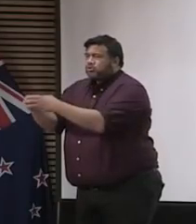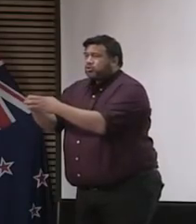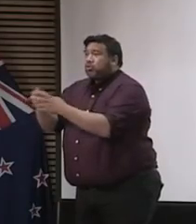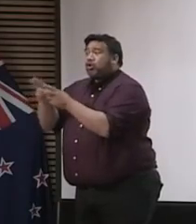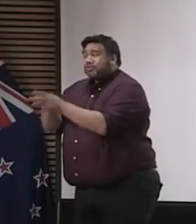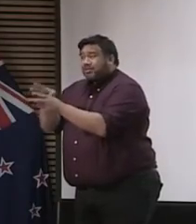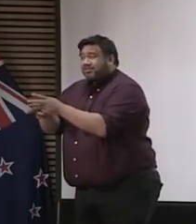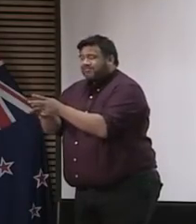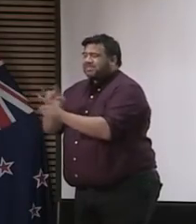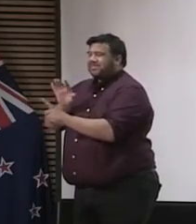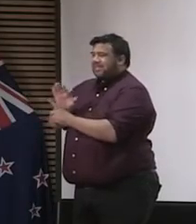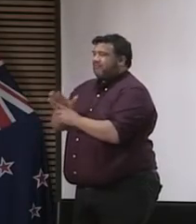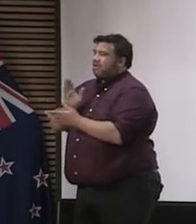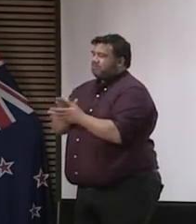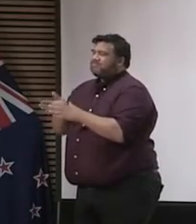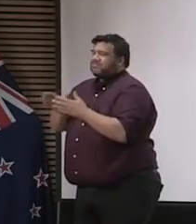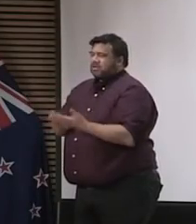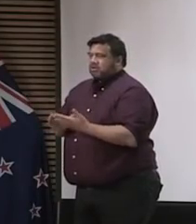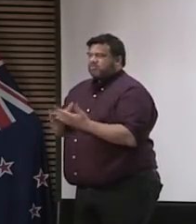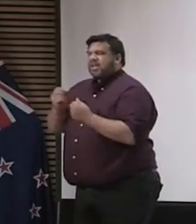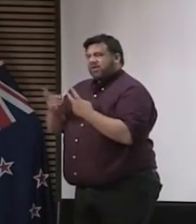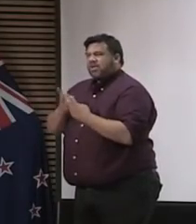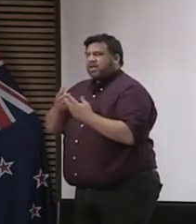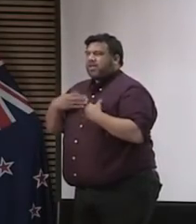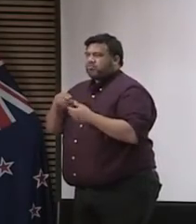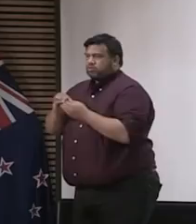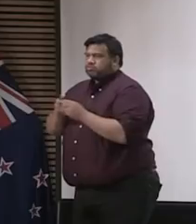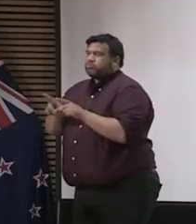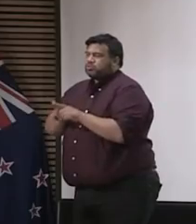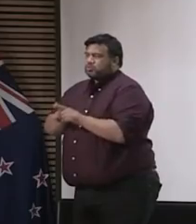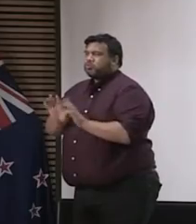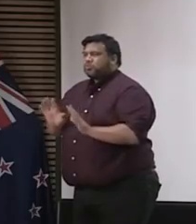As I have previously outlined due to the vulnerabilities of people in this group some have not been